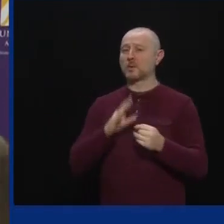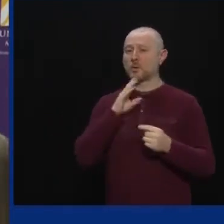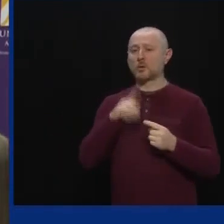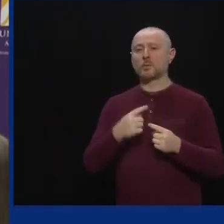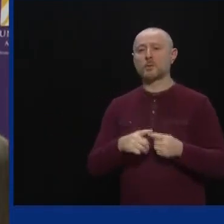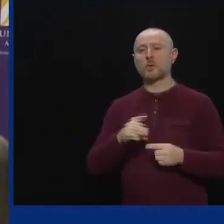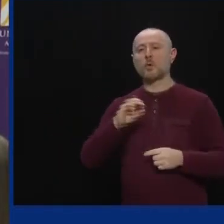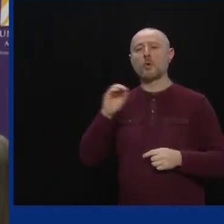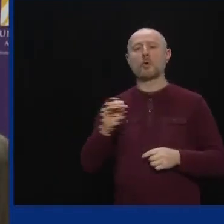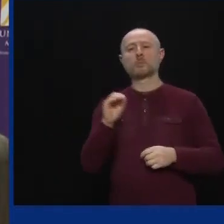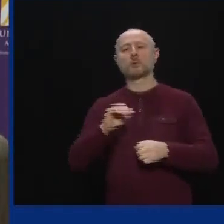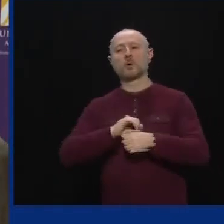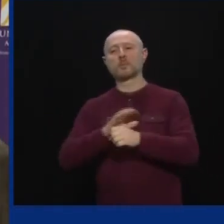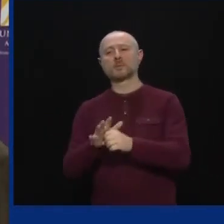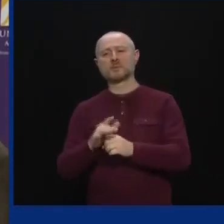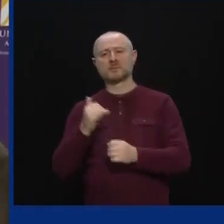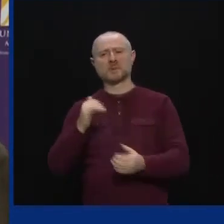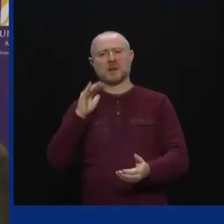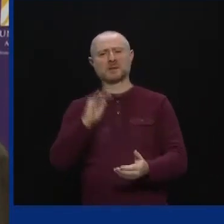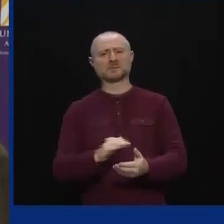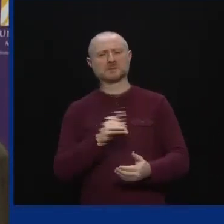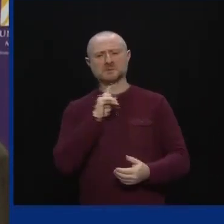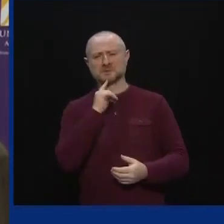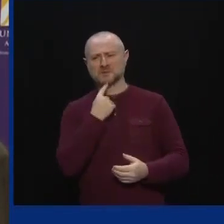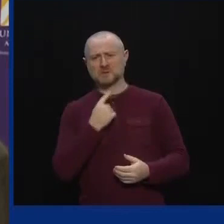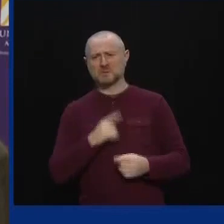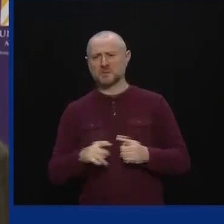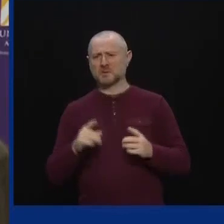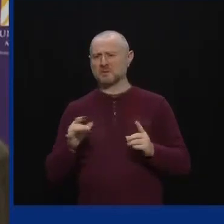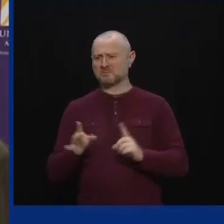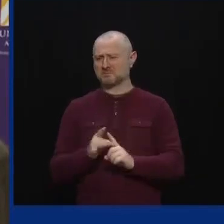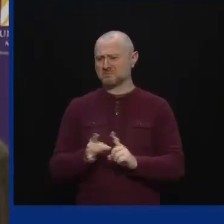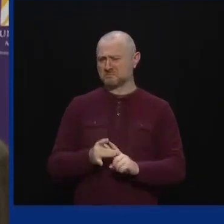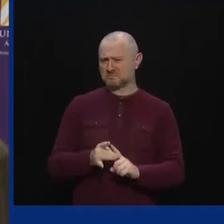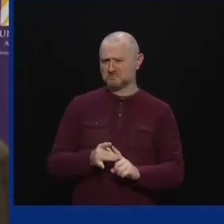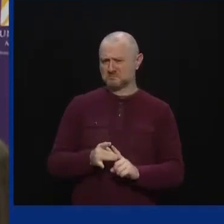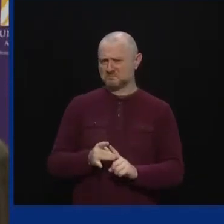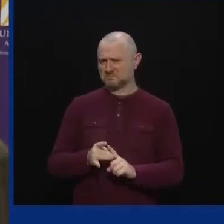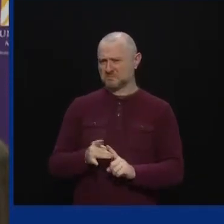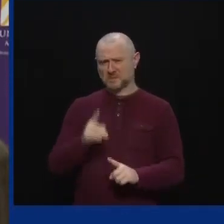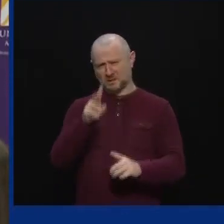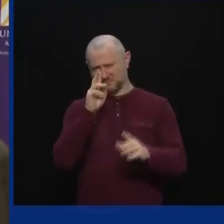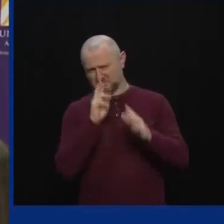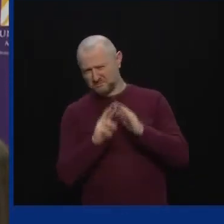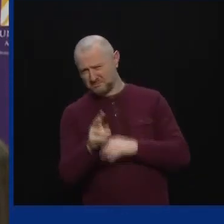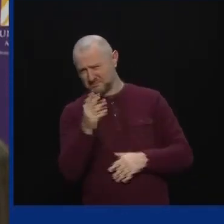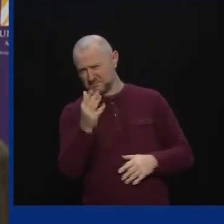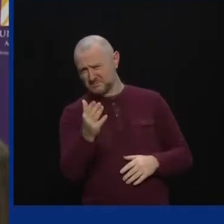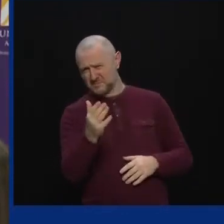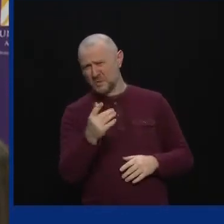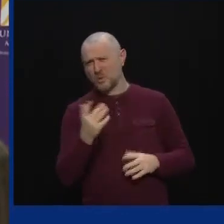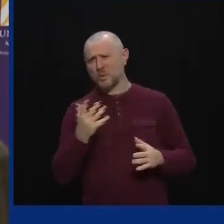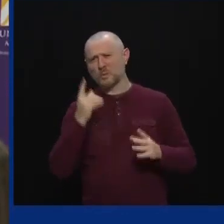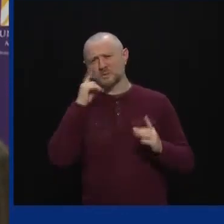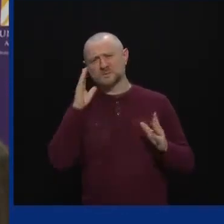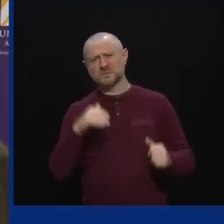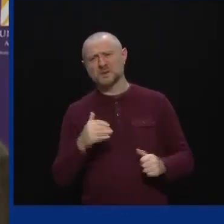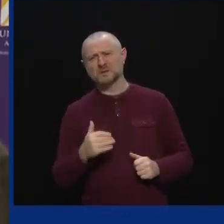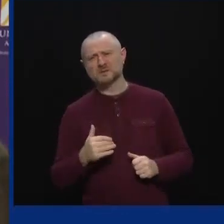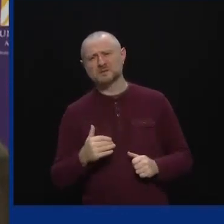YOU HAVE A QUESTION TO ADD? A LOT HAS BEEN MADE ABOUT HOW OMICRON CAN LEAD TO LESS SEVERE